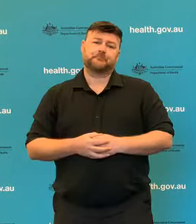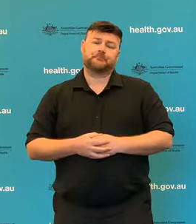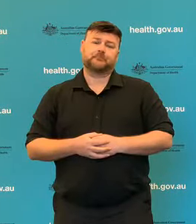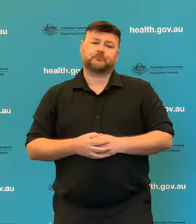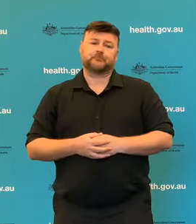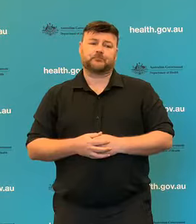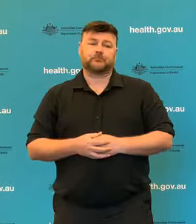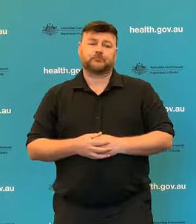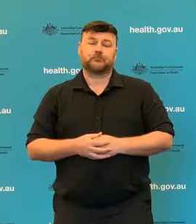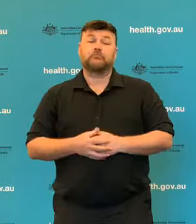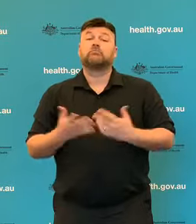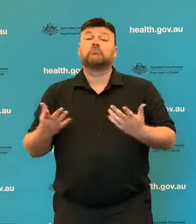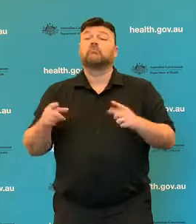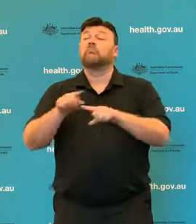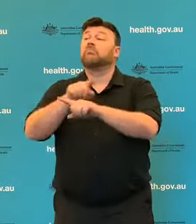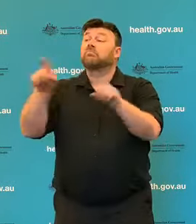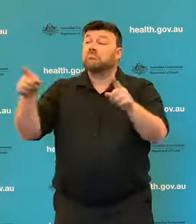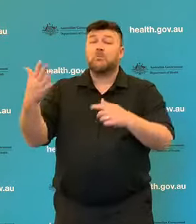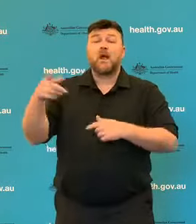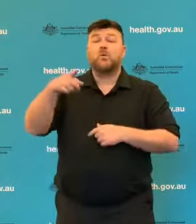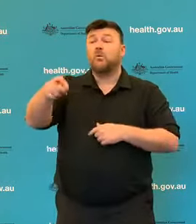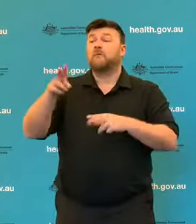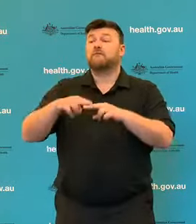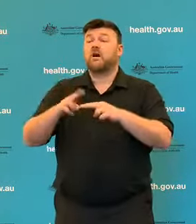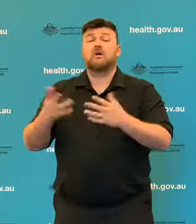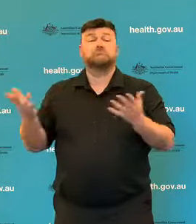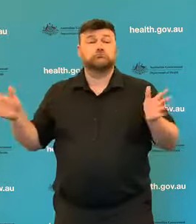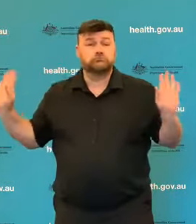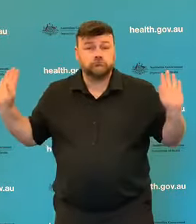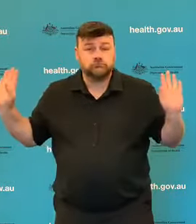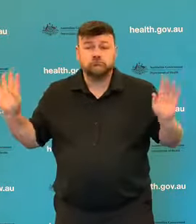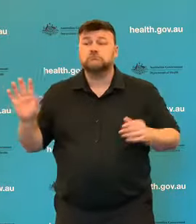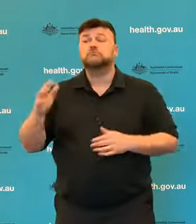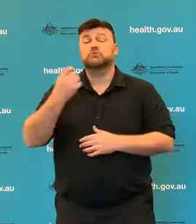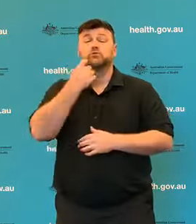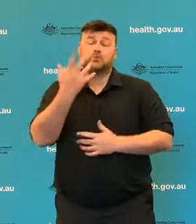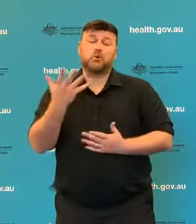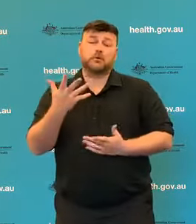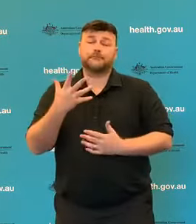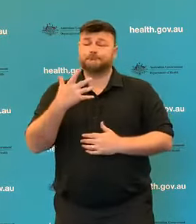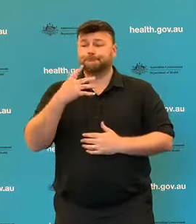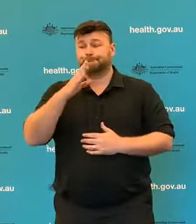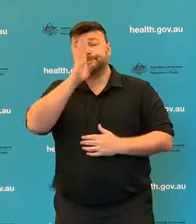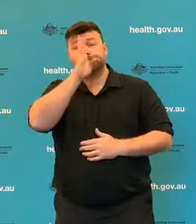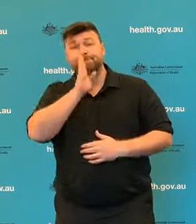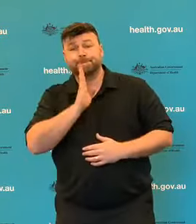And for those of you who no longer have your Father in your lives. Tomorrow will be a sad day but we can still take some time to